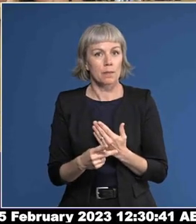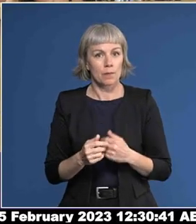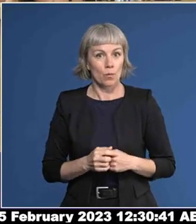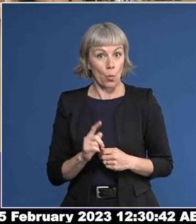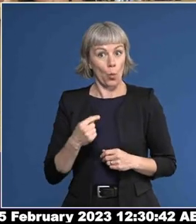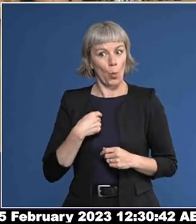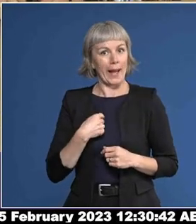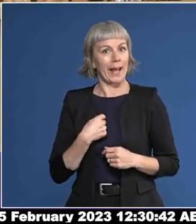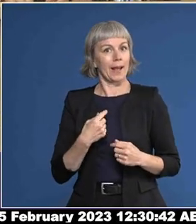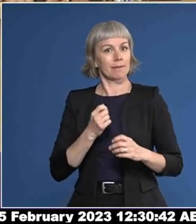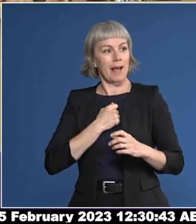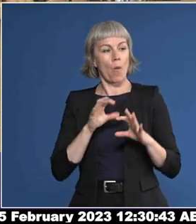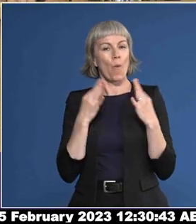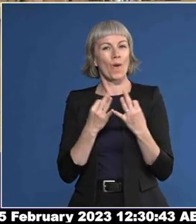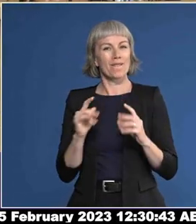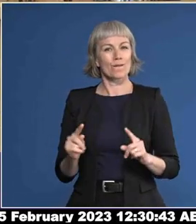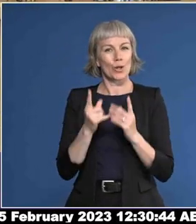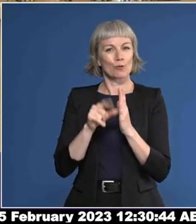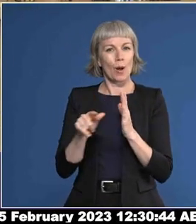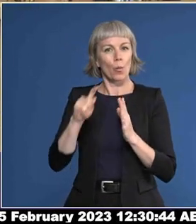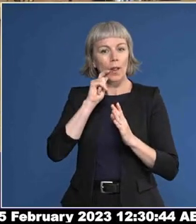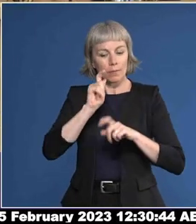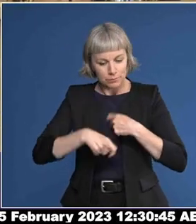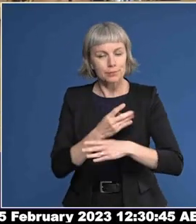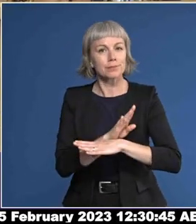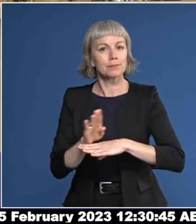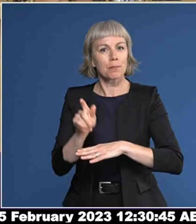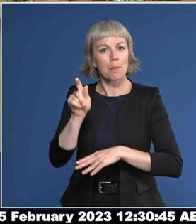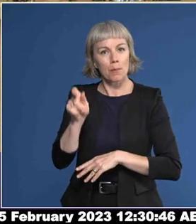Okay. In terms of skills for the board - and I think you've just mentioned